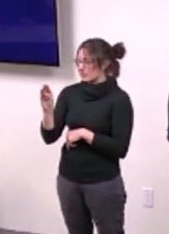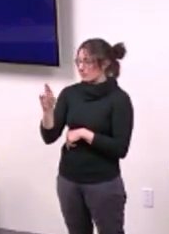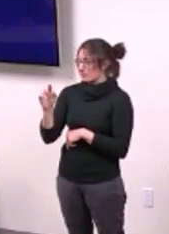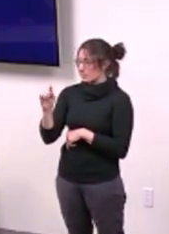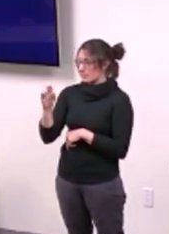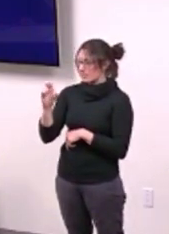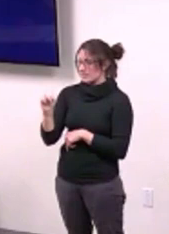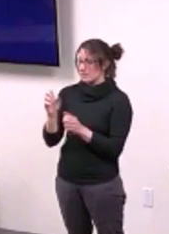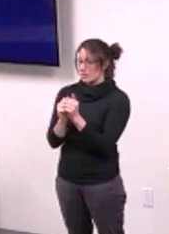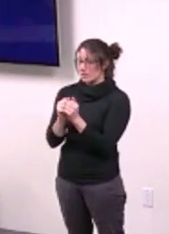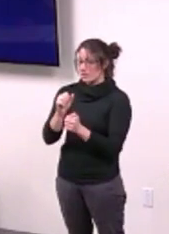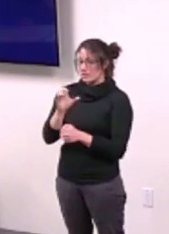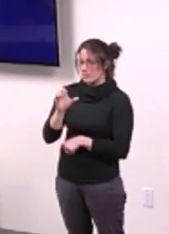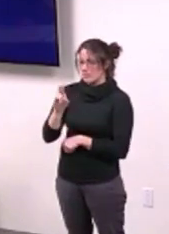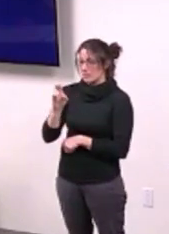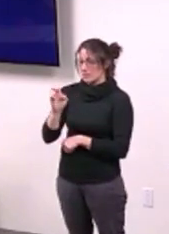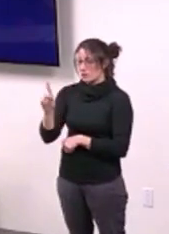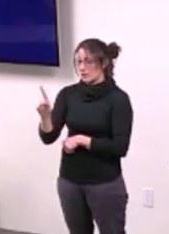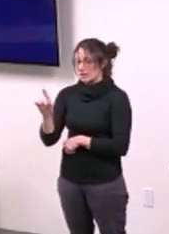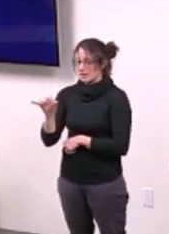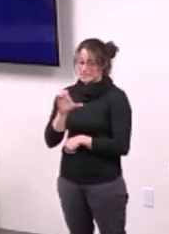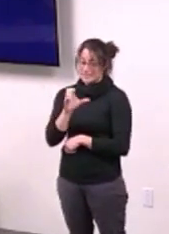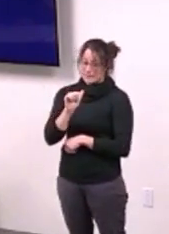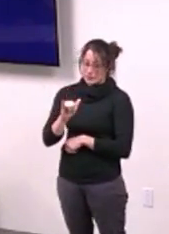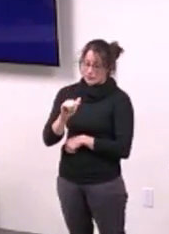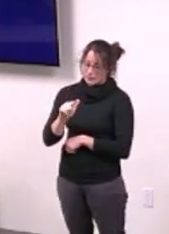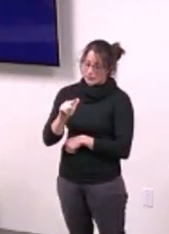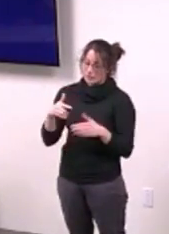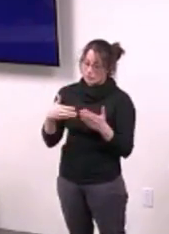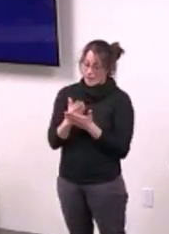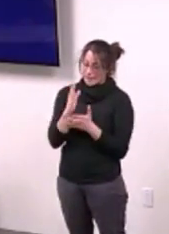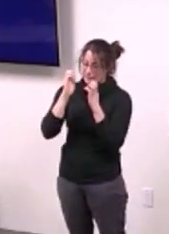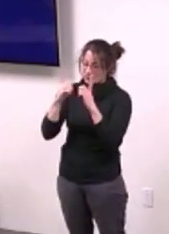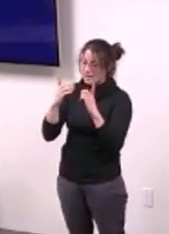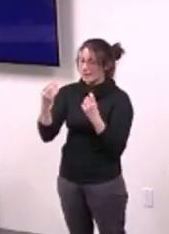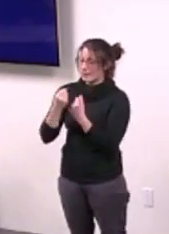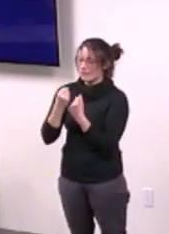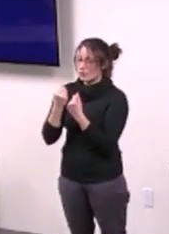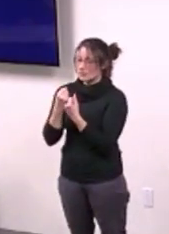which stands for Civil Rights Education Enforcement Fund.